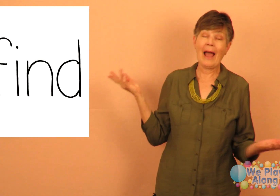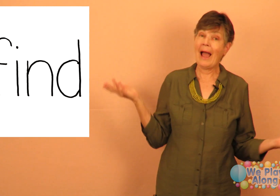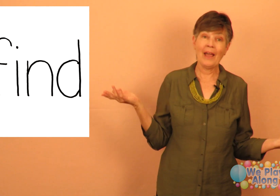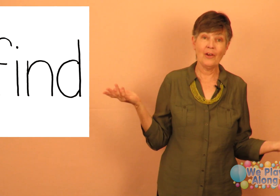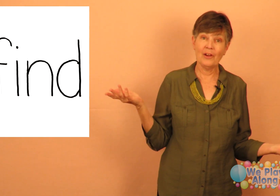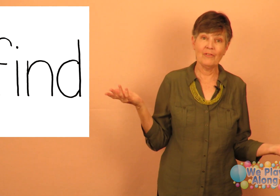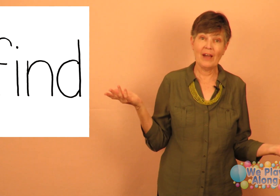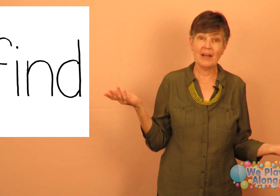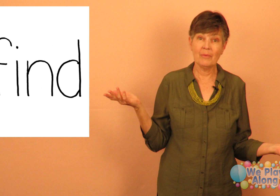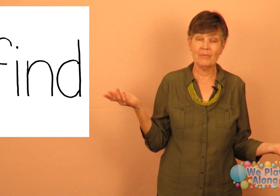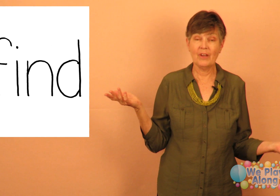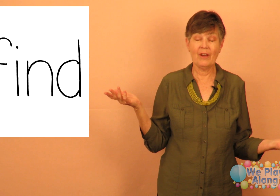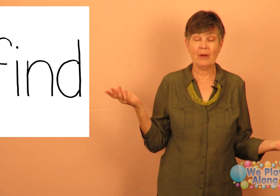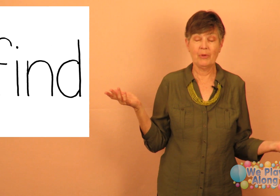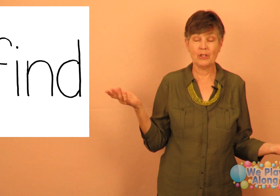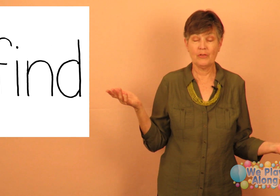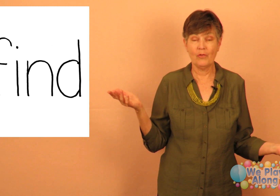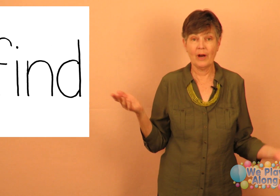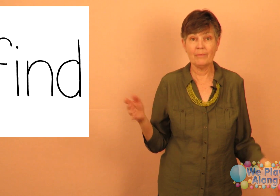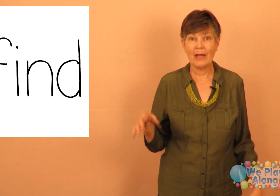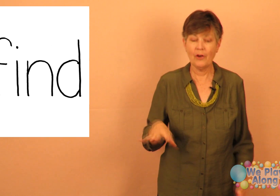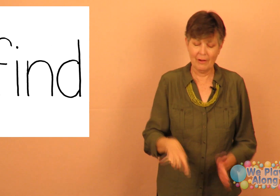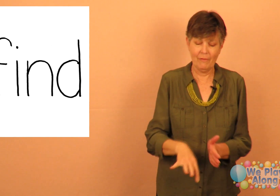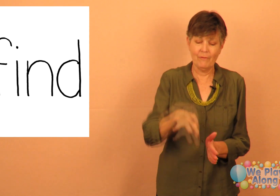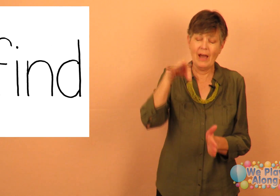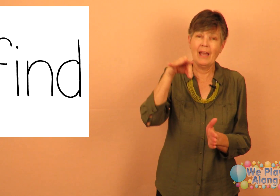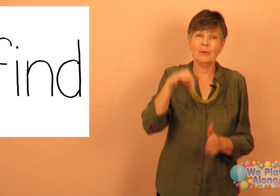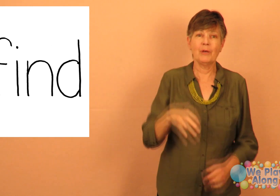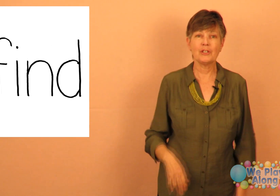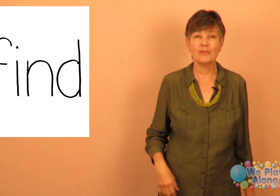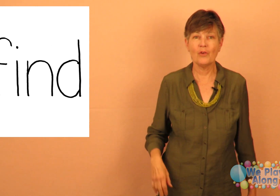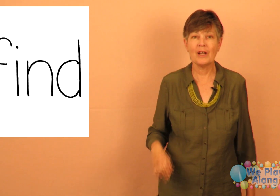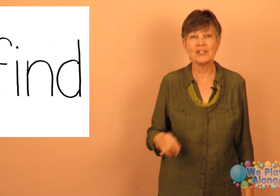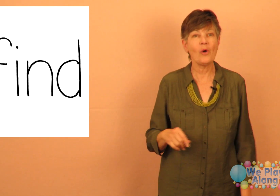couldn't find a figure out a picture for it I couldn't find a picture for it so I